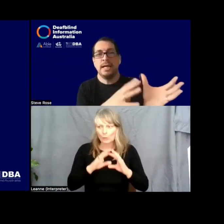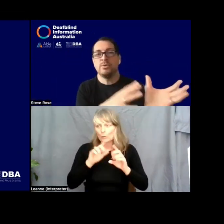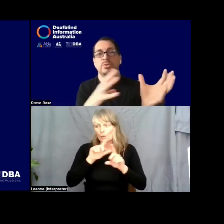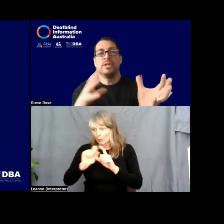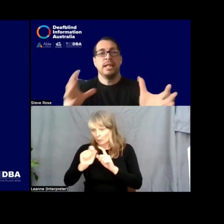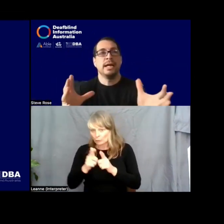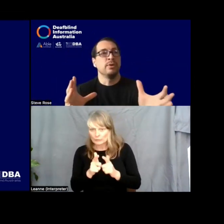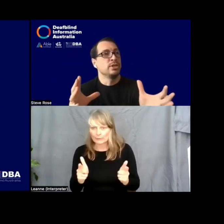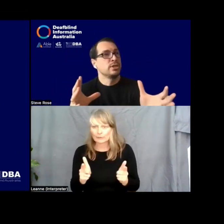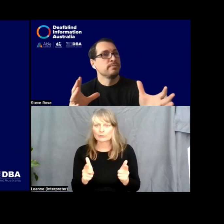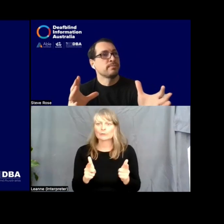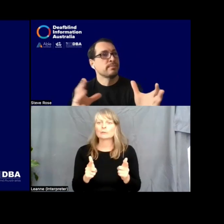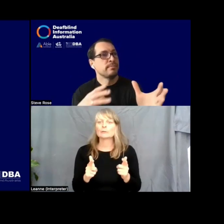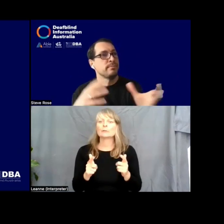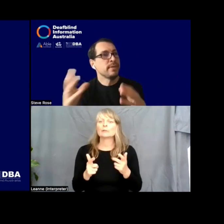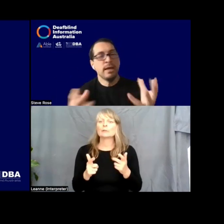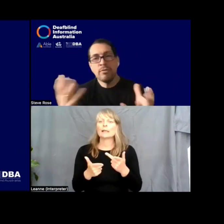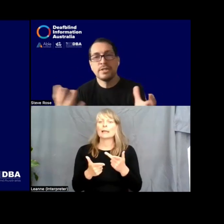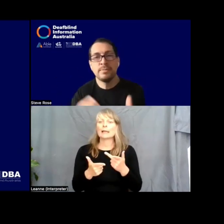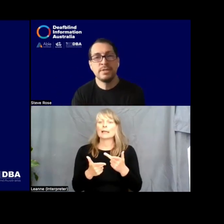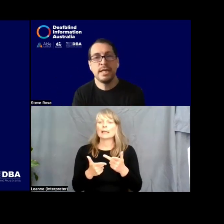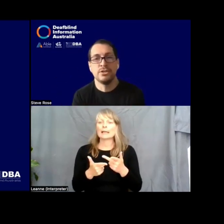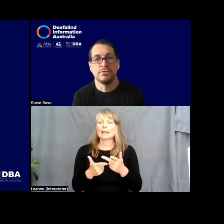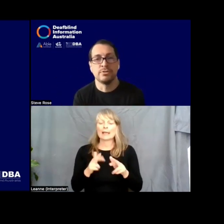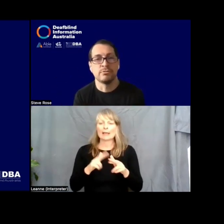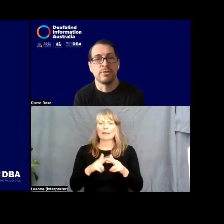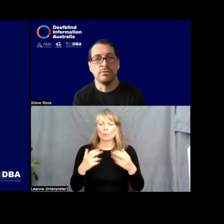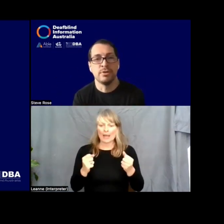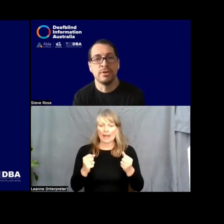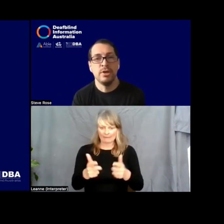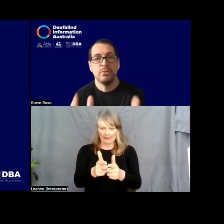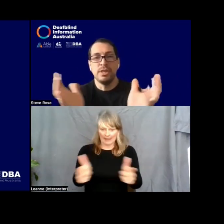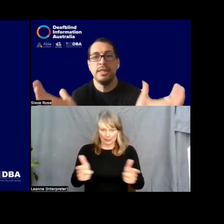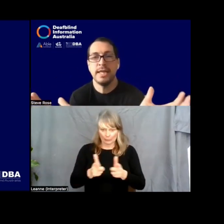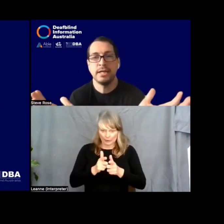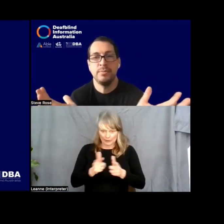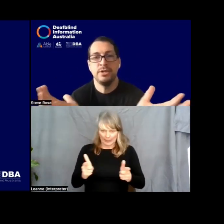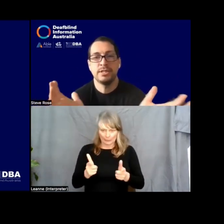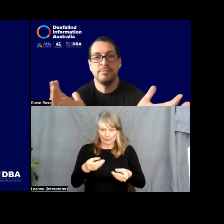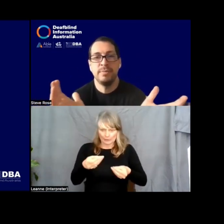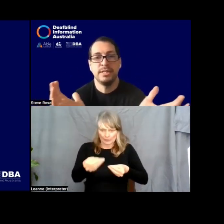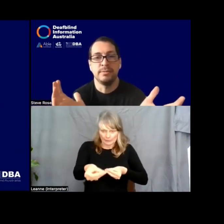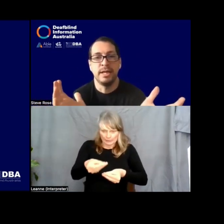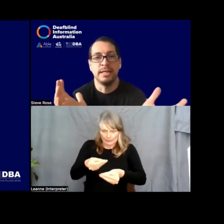language with language, it offers the potential for growth within that communicative meeting place,